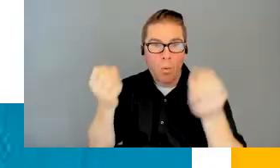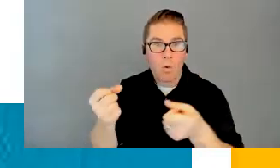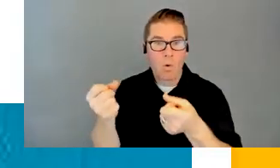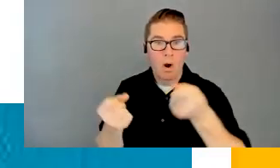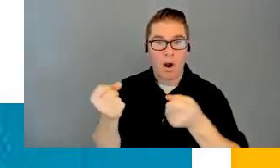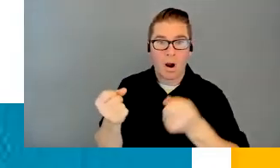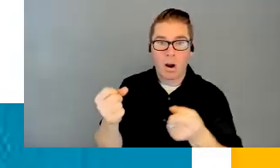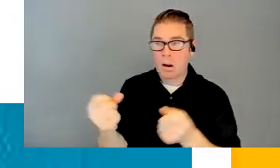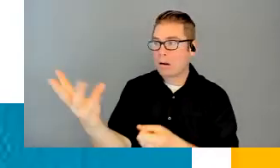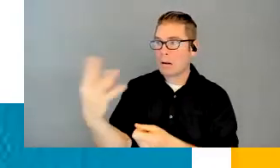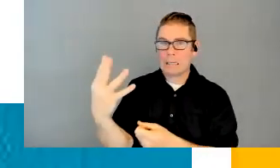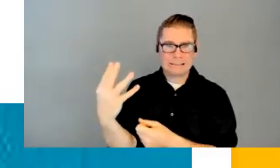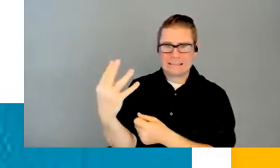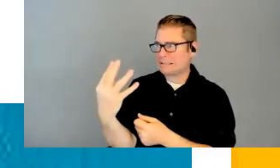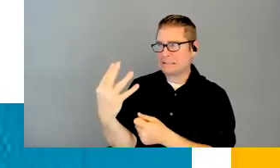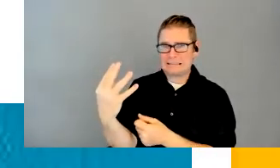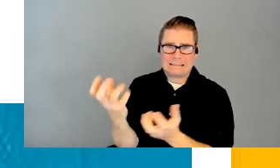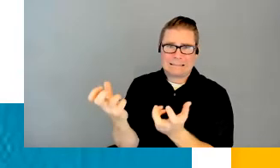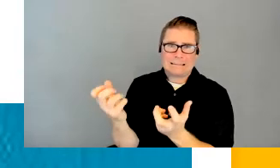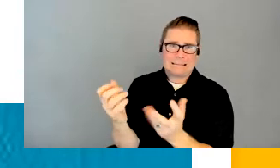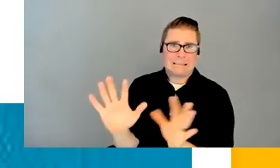Right? That student who's living in a